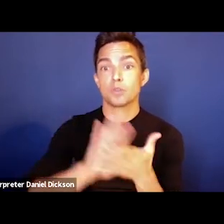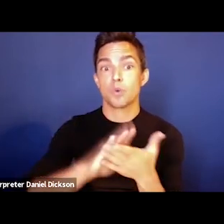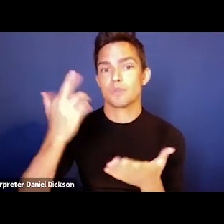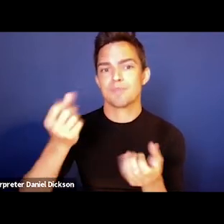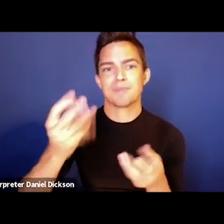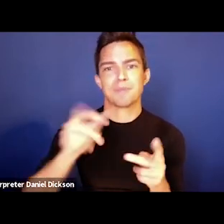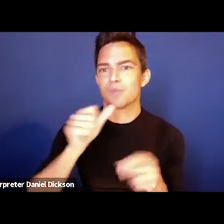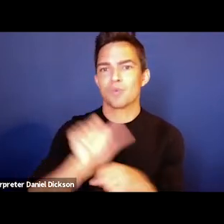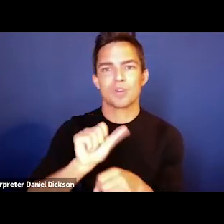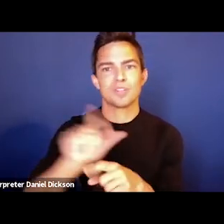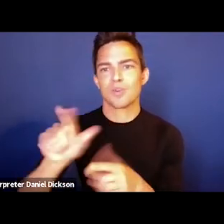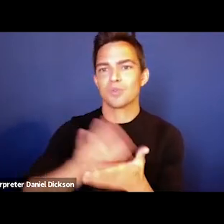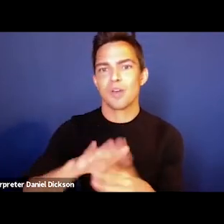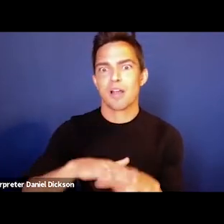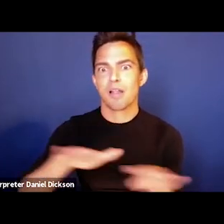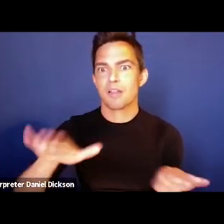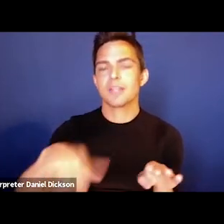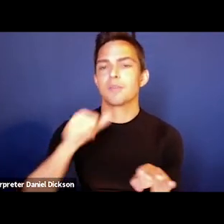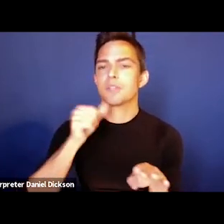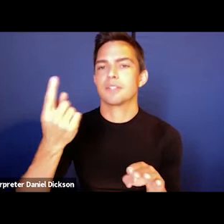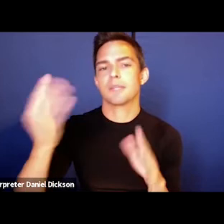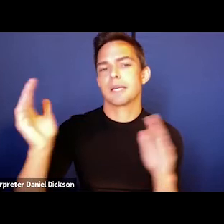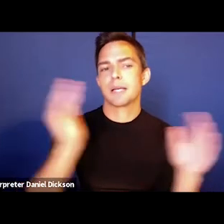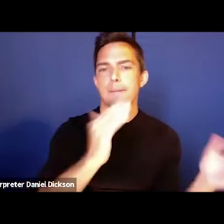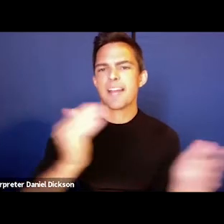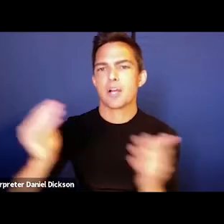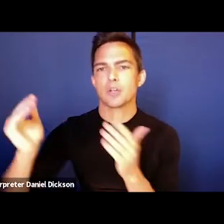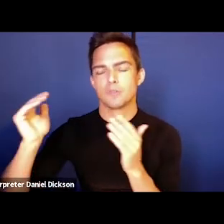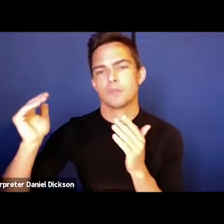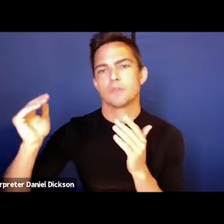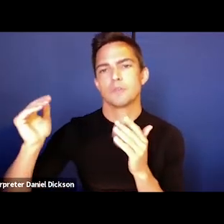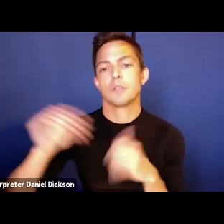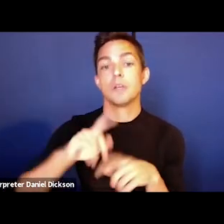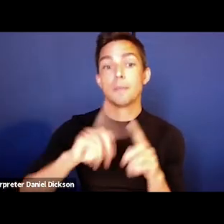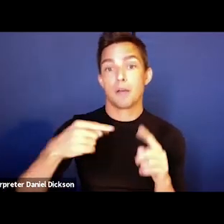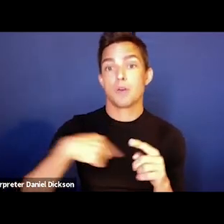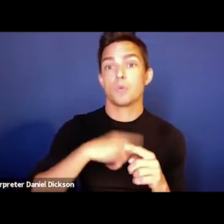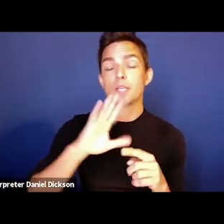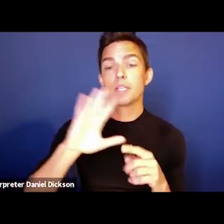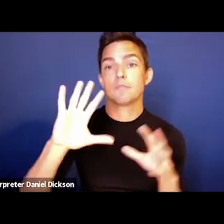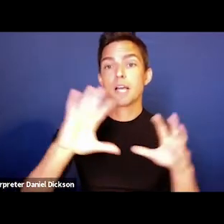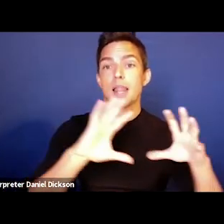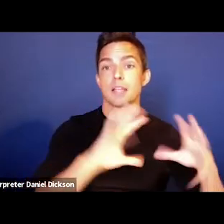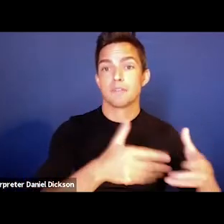school so it wasn't one that was compared across groups but we classified transportation problems